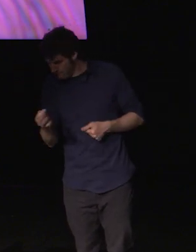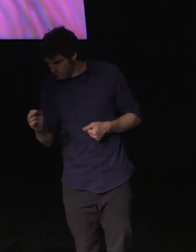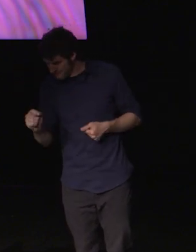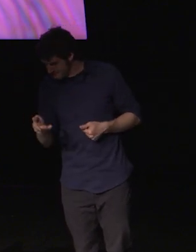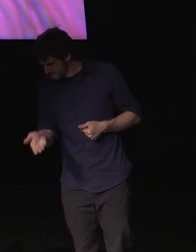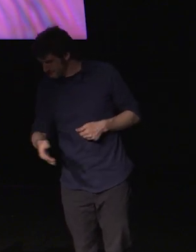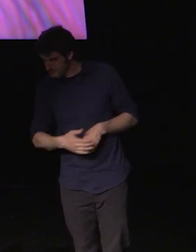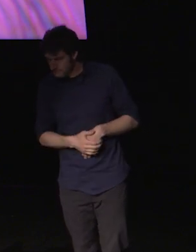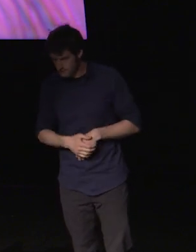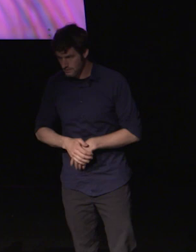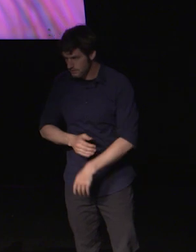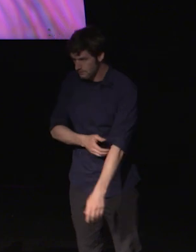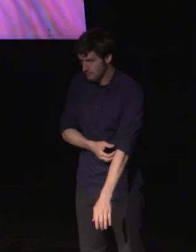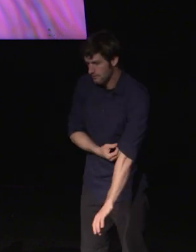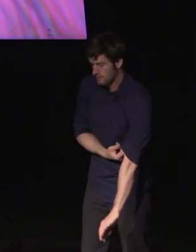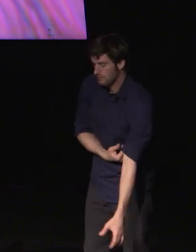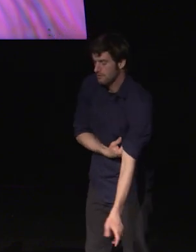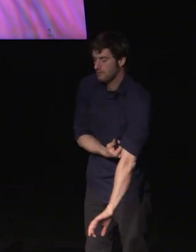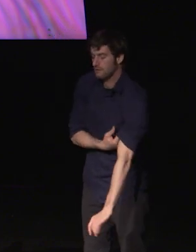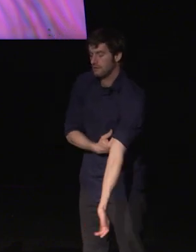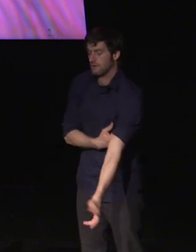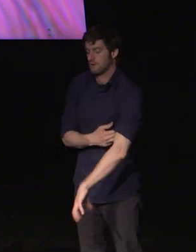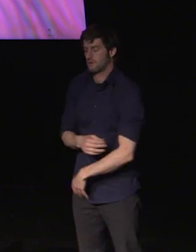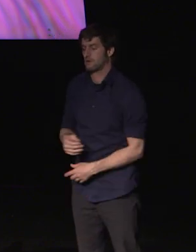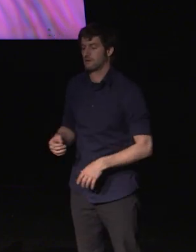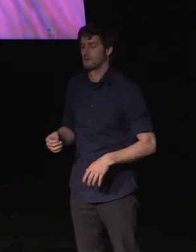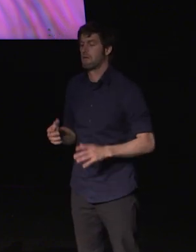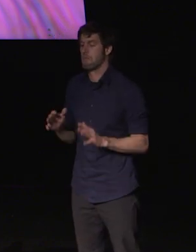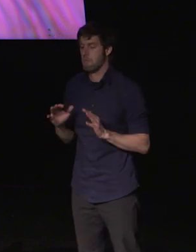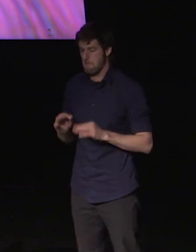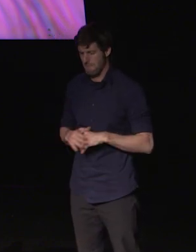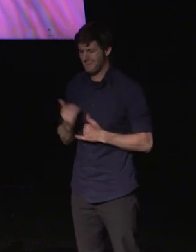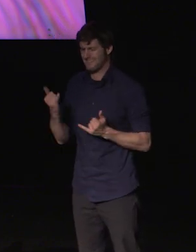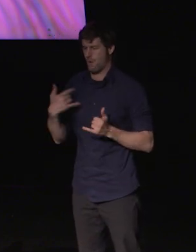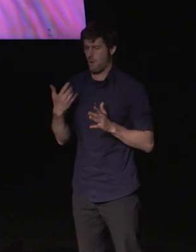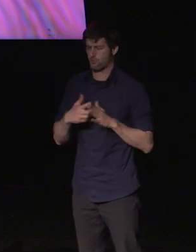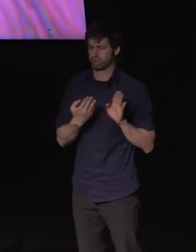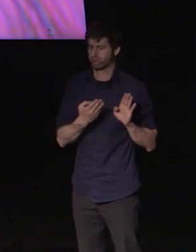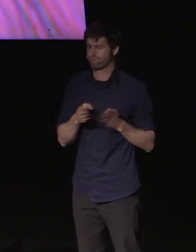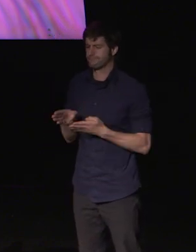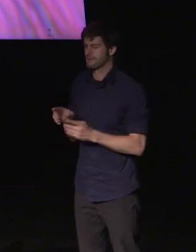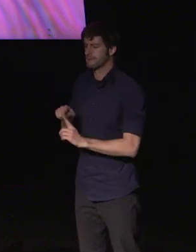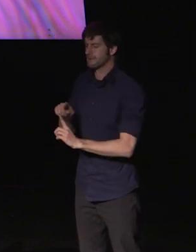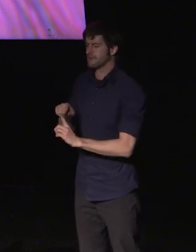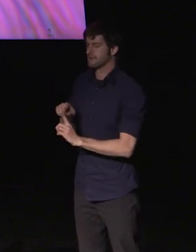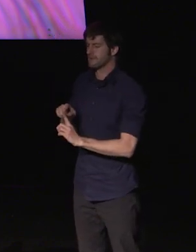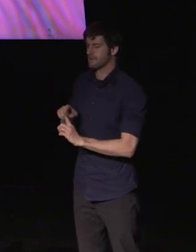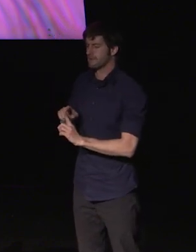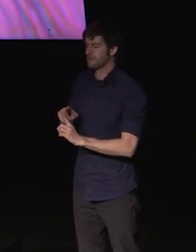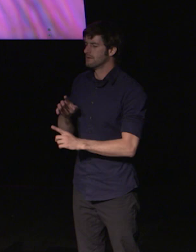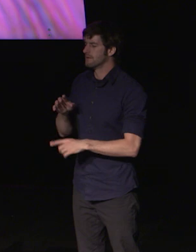So what I kind of wanted to sort of pivot into is more about kind of the barriers that we face.